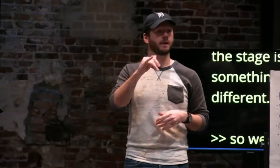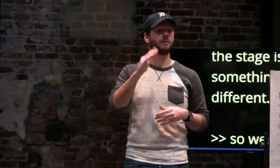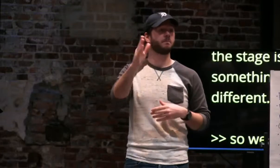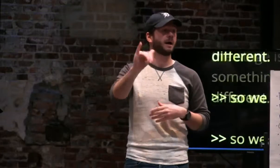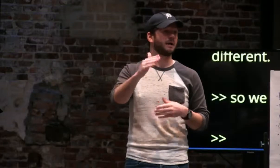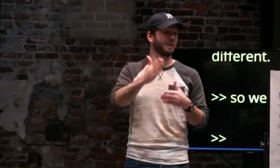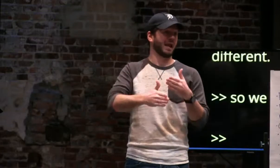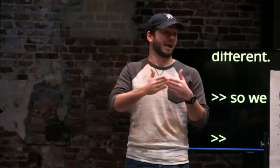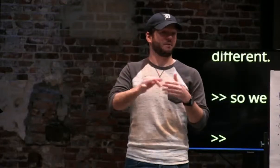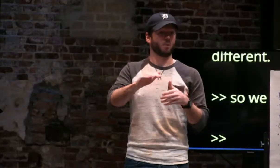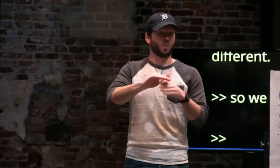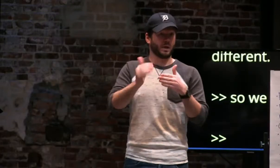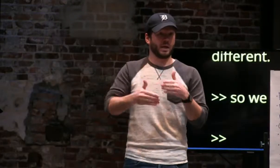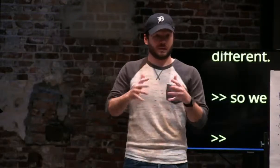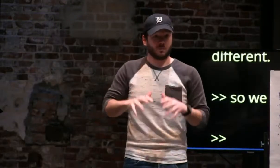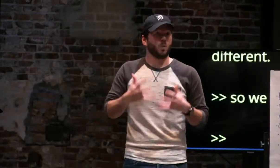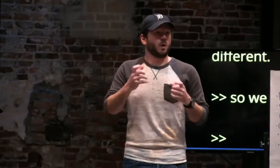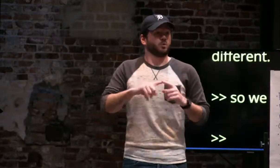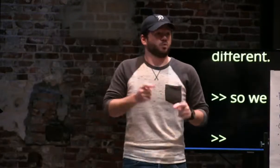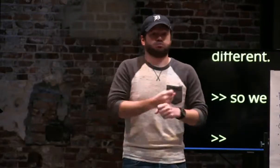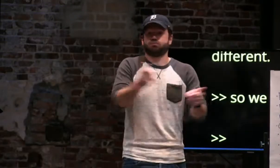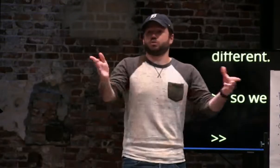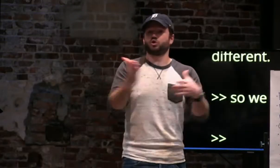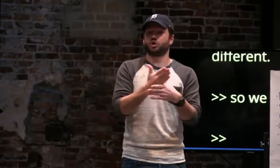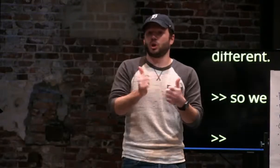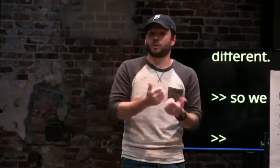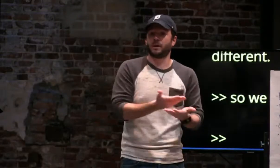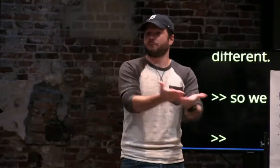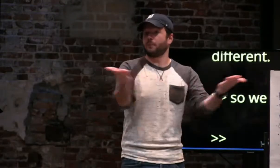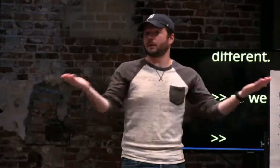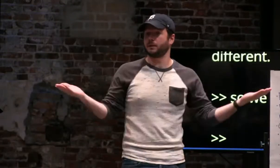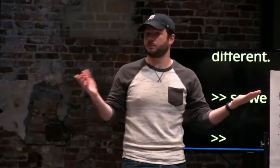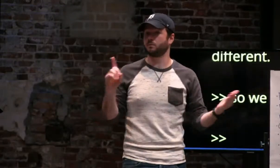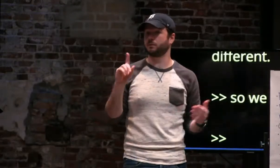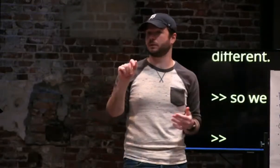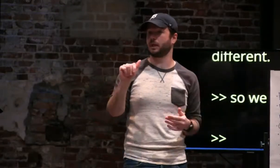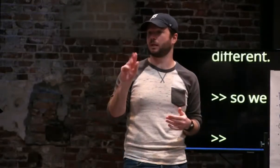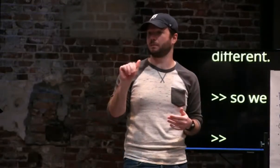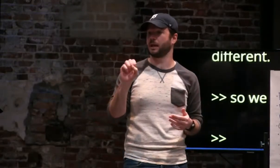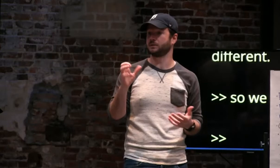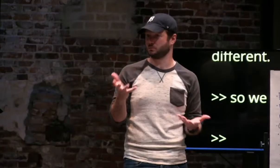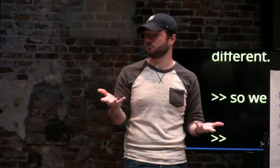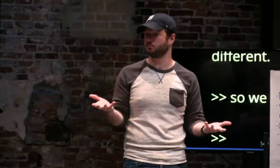When bringing in different artists. And by the end of the weekend, we're gonna be sharing that information with all of you here.